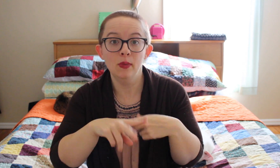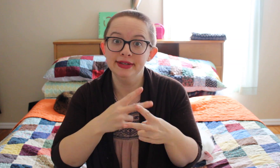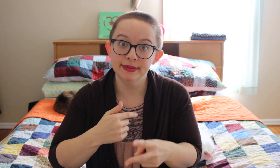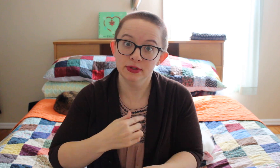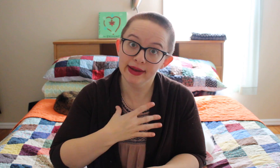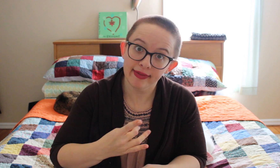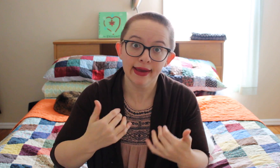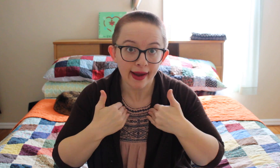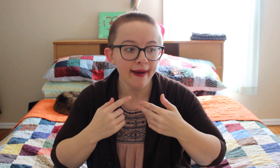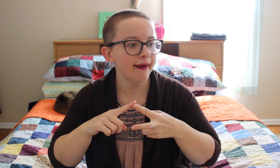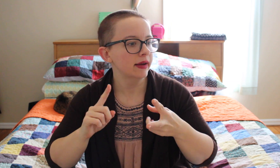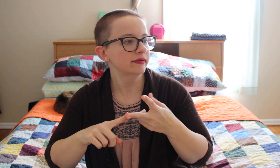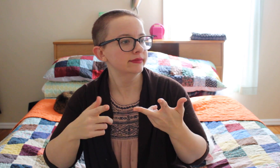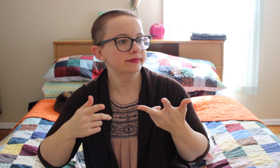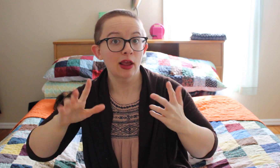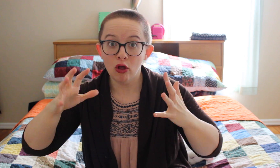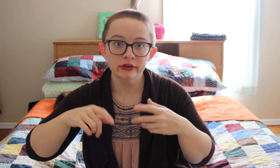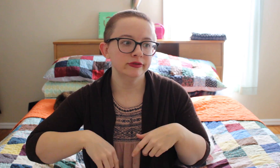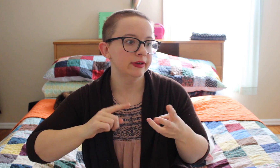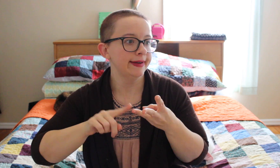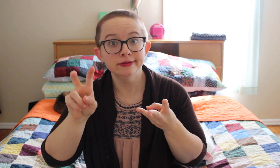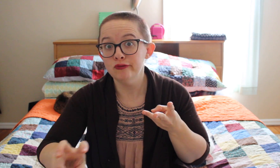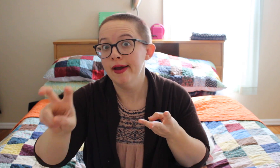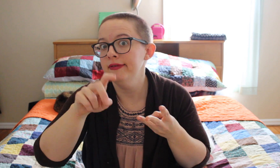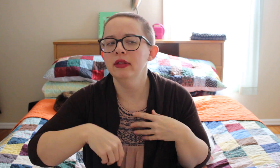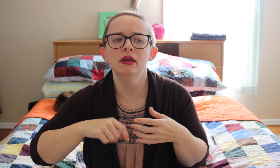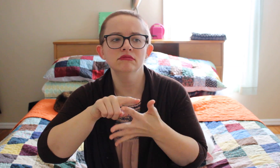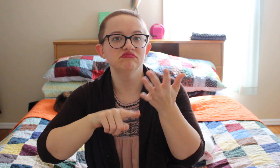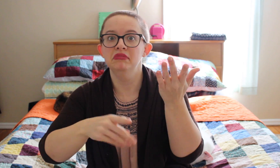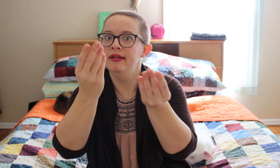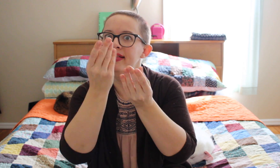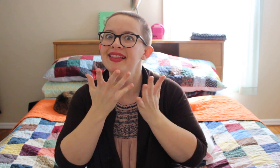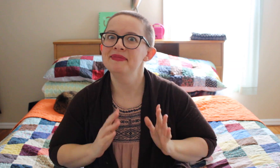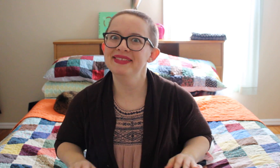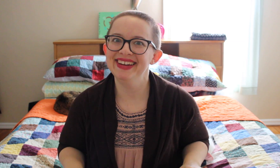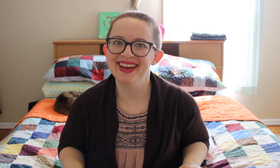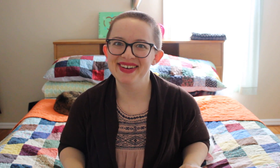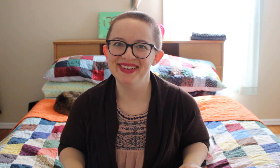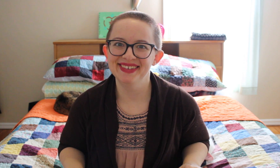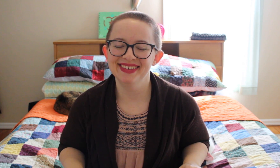Do you want to know what type do we like and we have? Laundry routine? When we travel? Let me know!